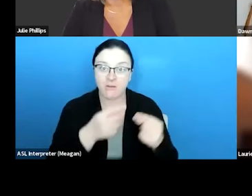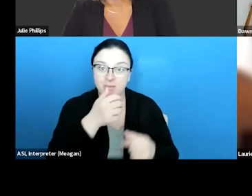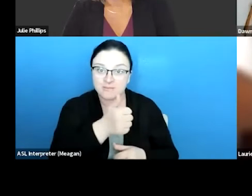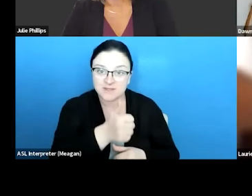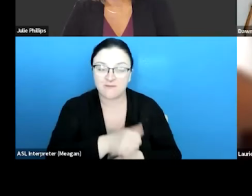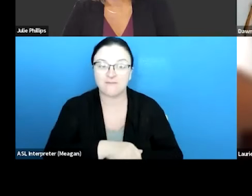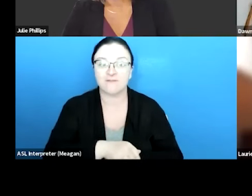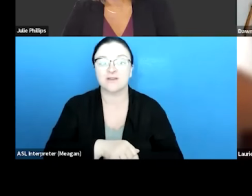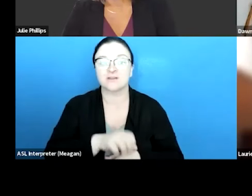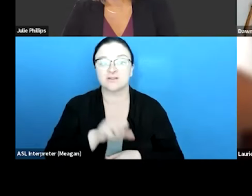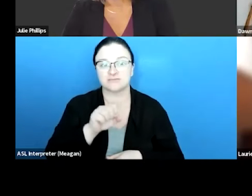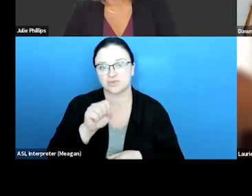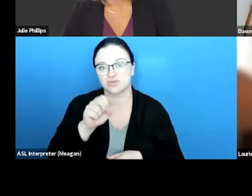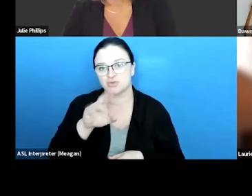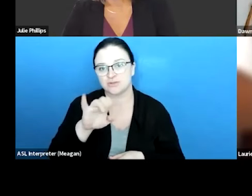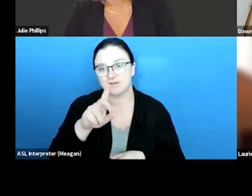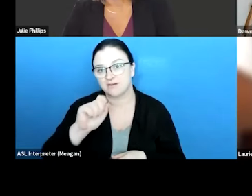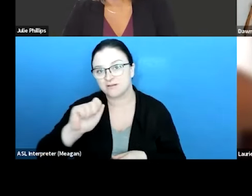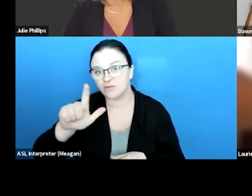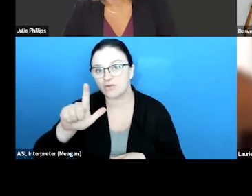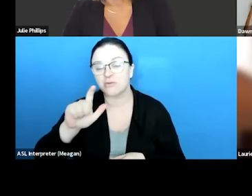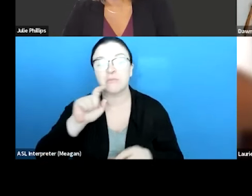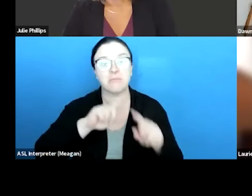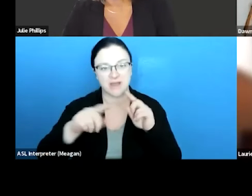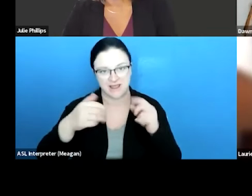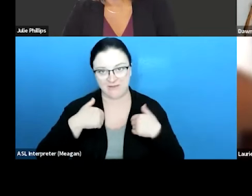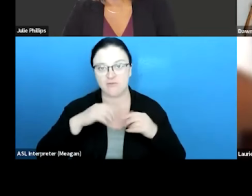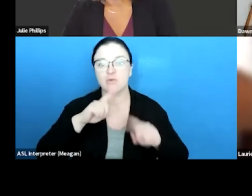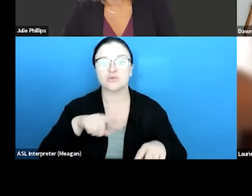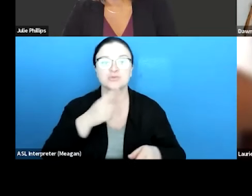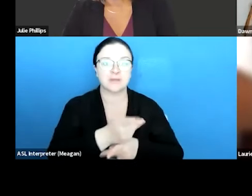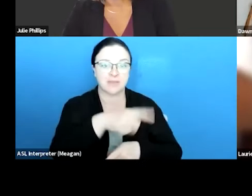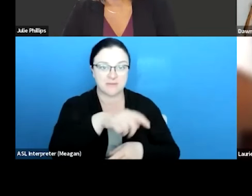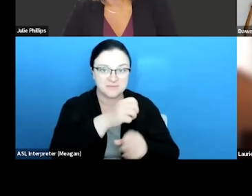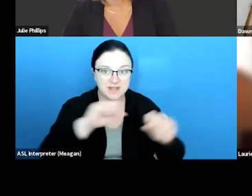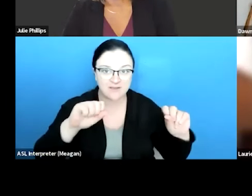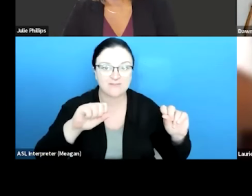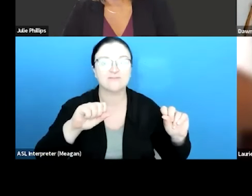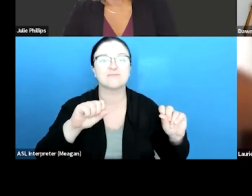but there's supports in place to keep them safe. A mobile crisis team would be dispatched